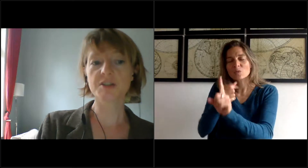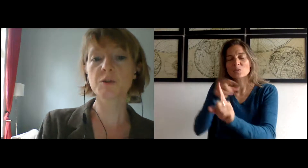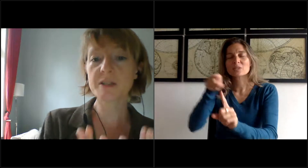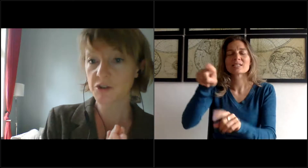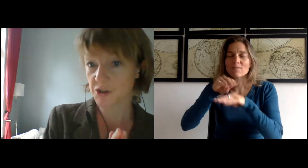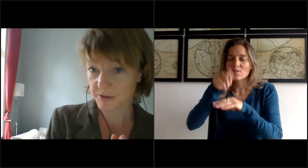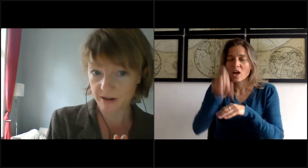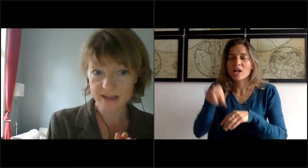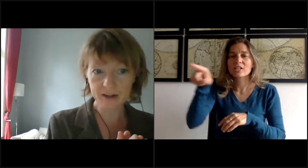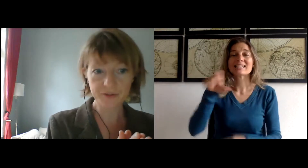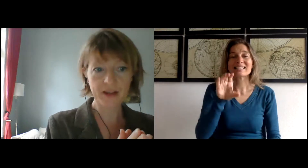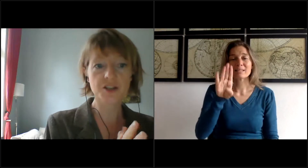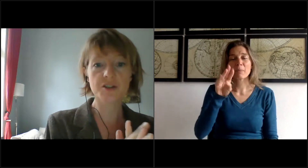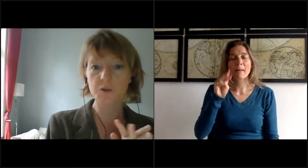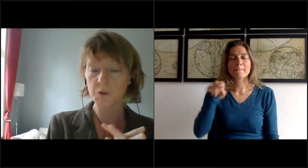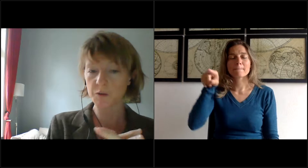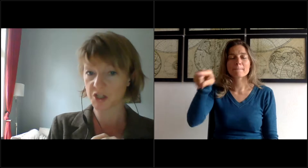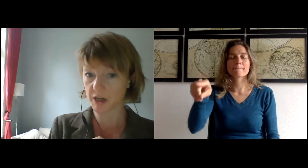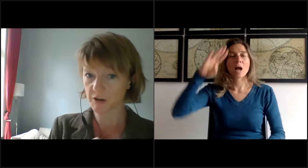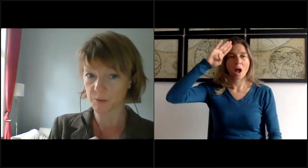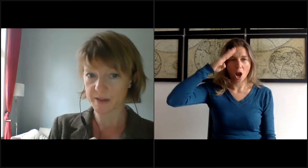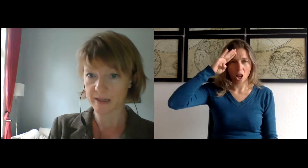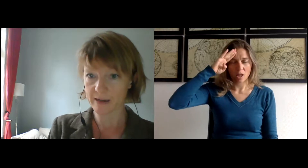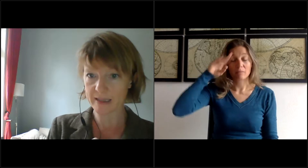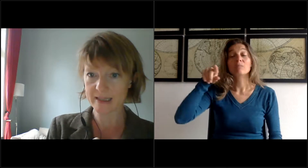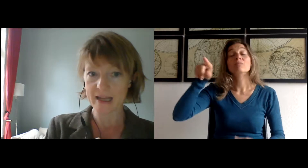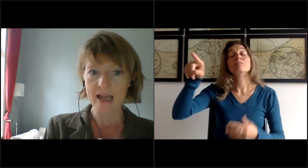She is going to introduce herself and share her own slides.